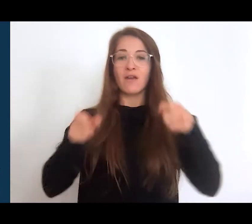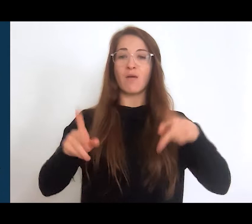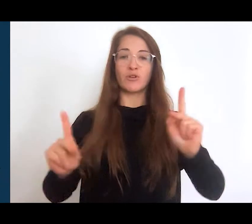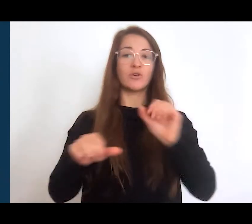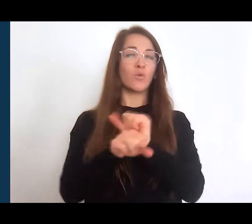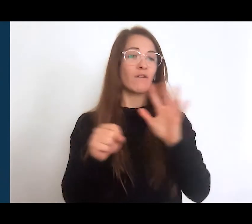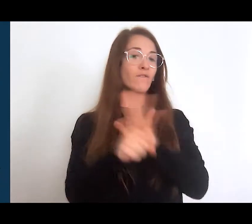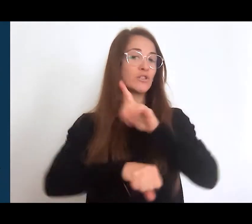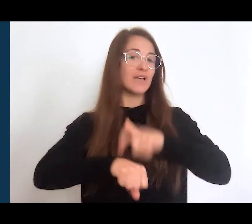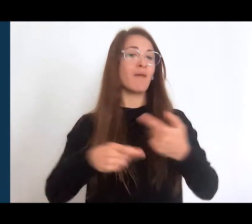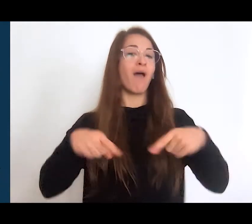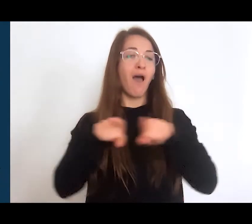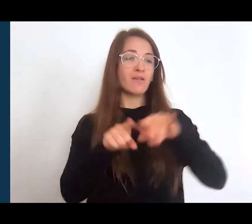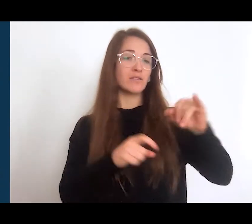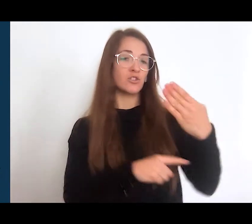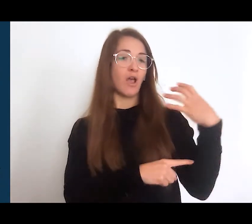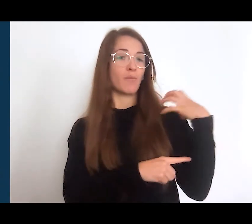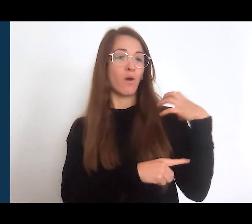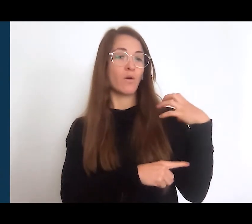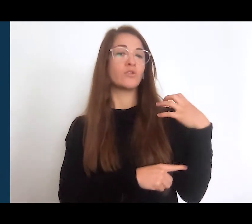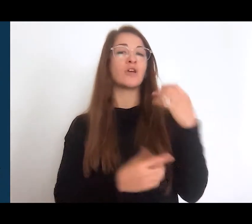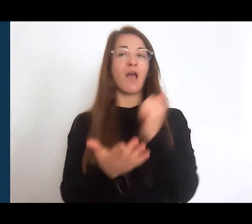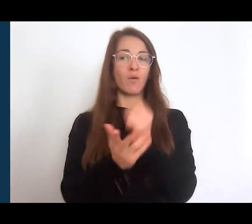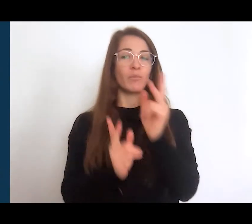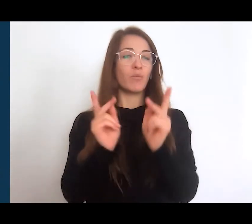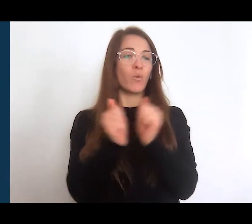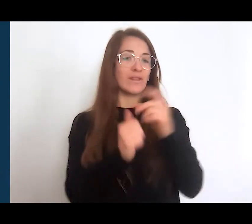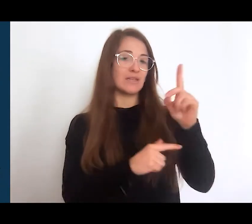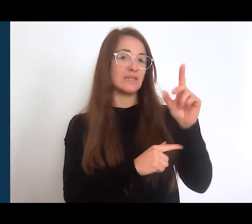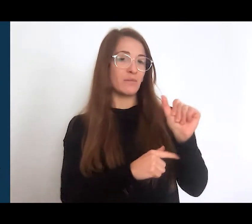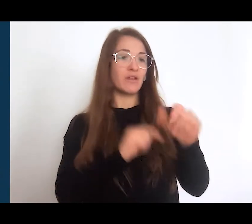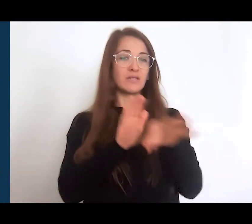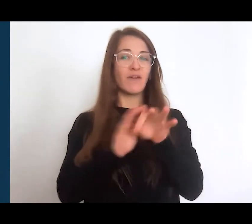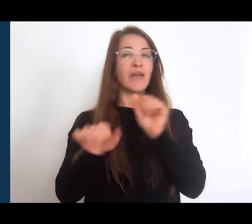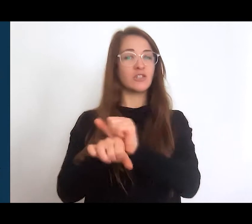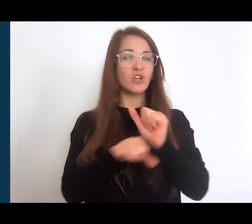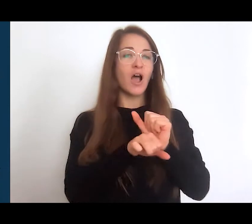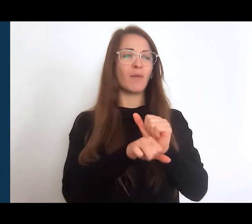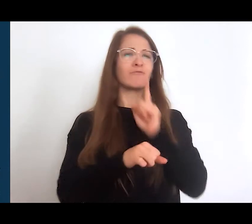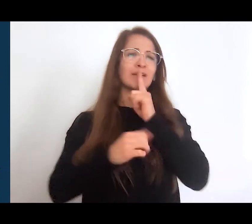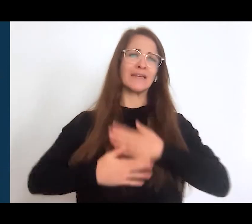WORK FULL TIME FOR THEM AS A JOB COACH WHERE I ASSISTED PEOPLE